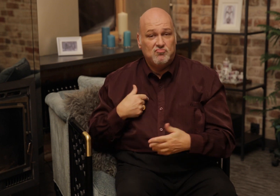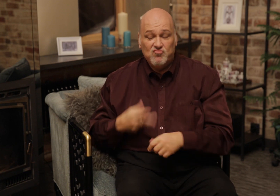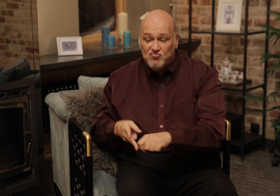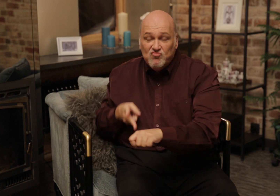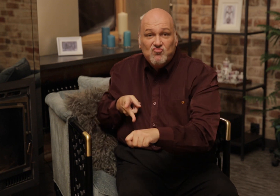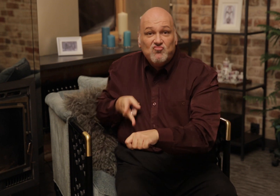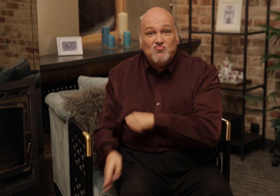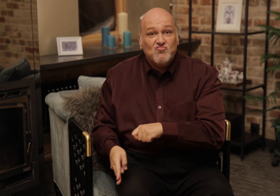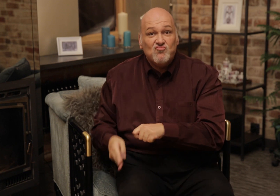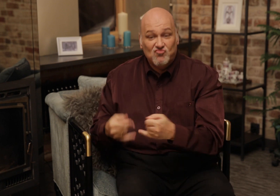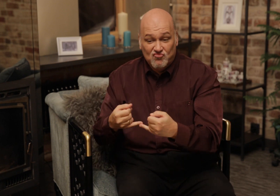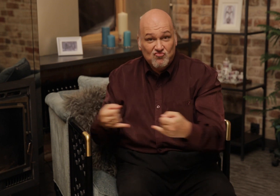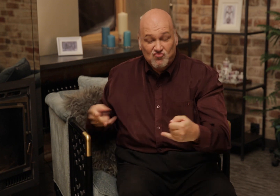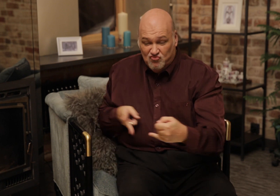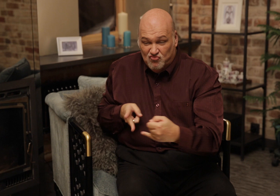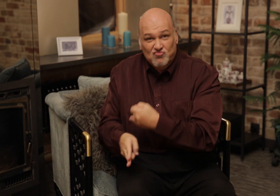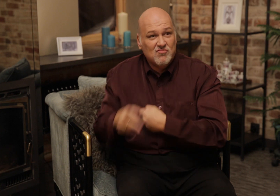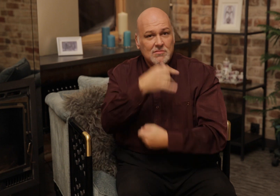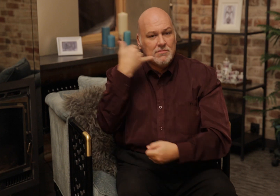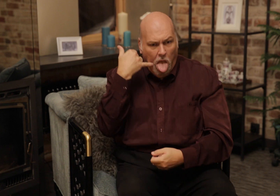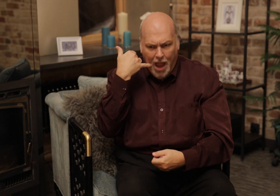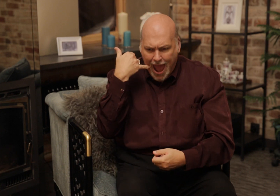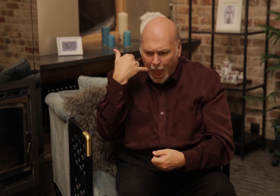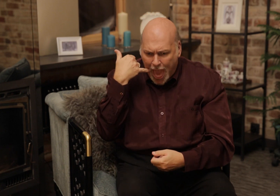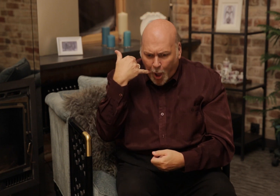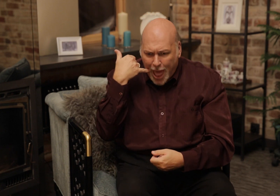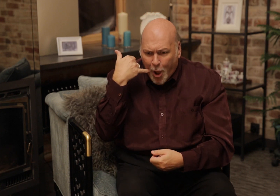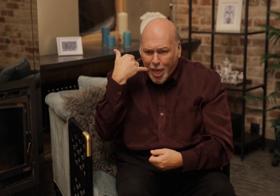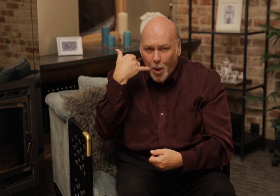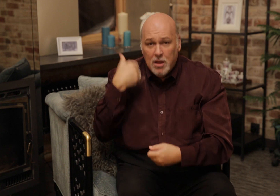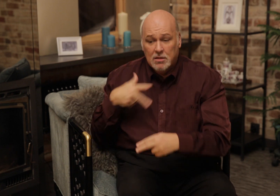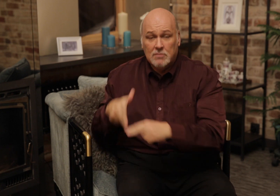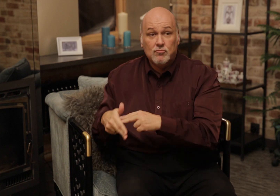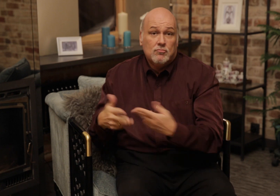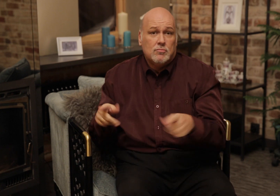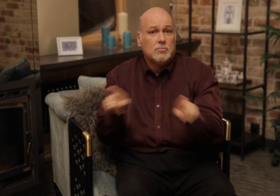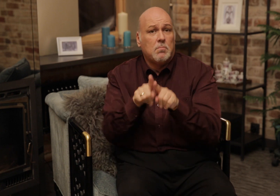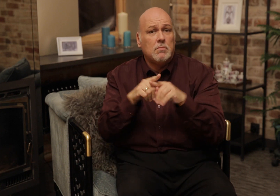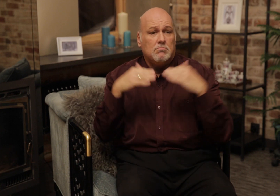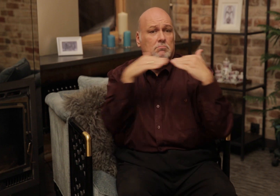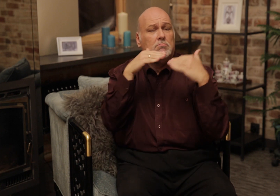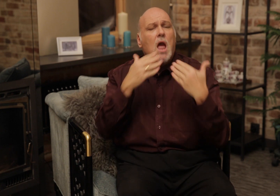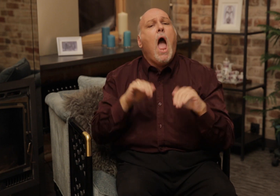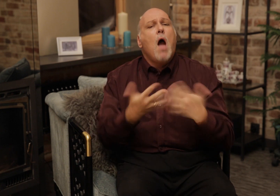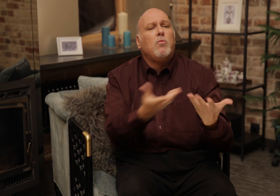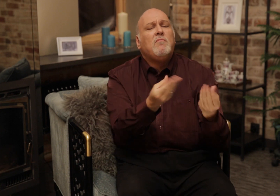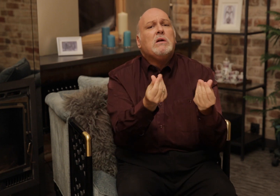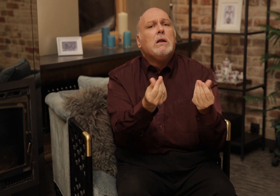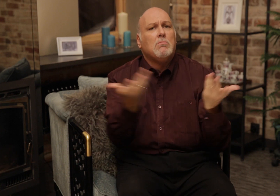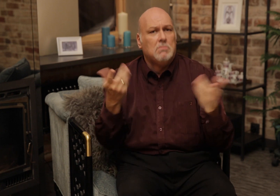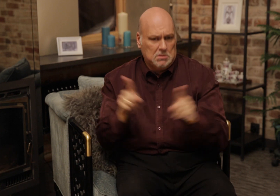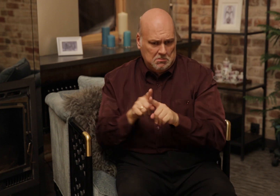I would have cut the wire, and the hearing person wouldn’t be able to use the phone. Fair’s fair, huh? How would they feel?